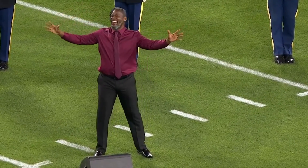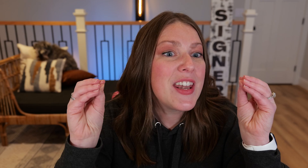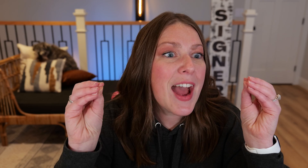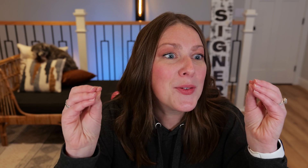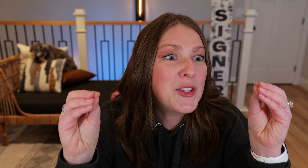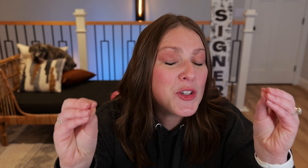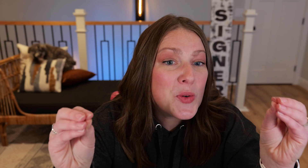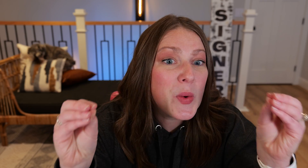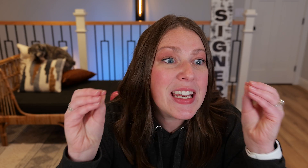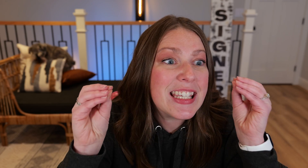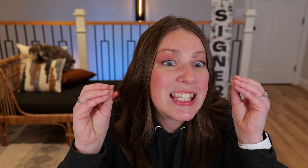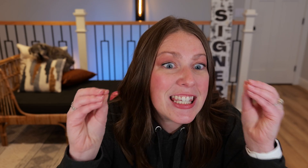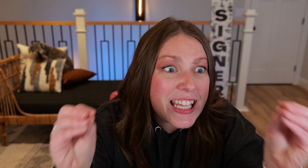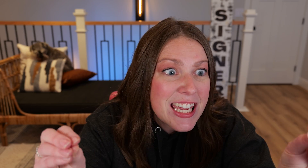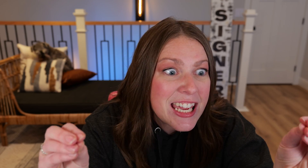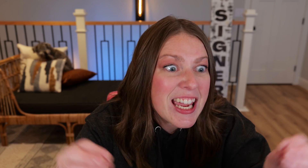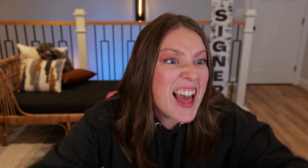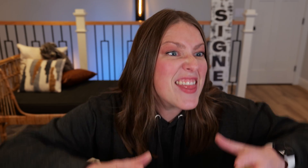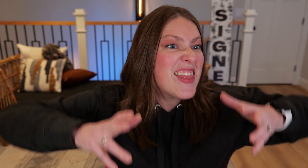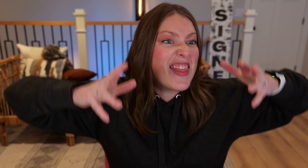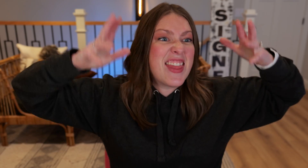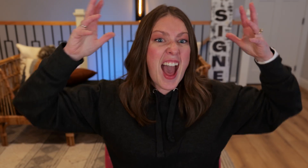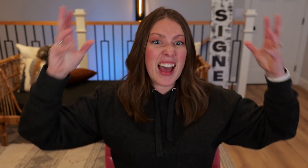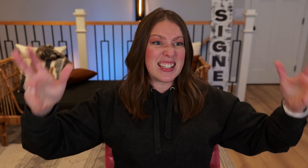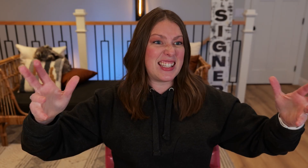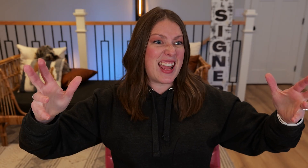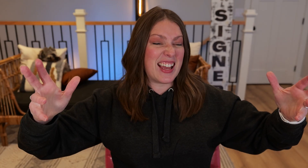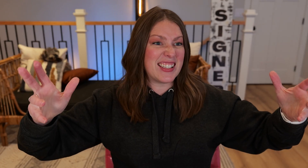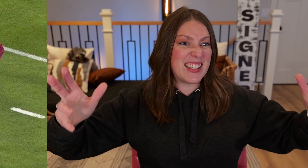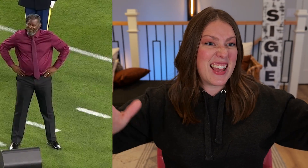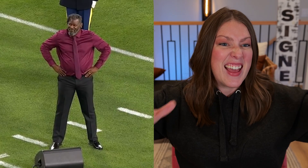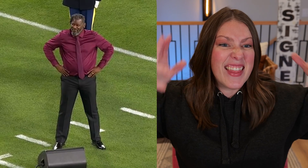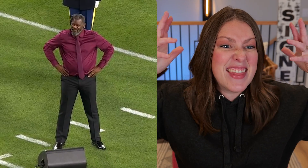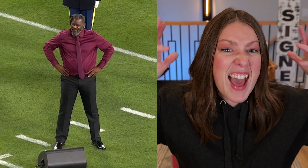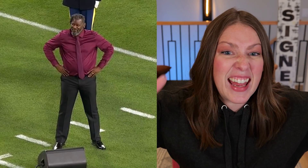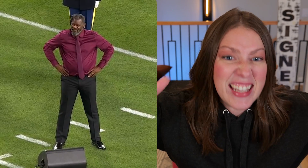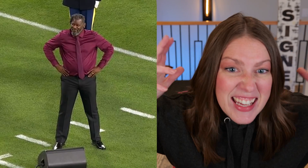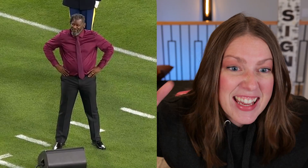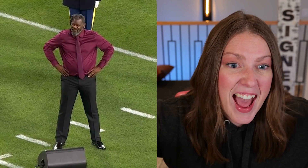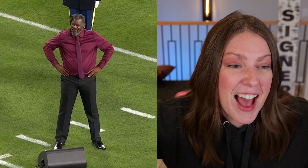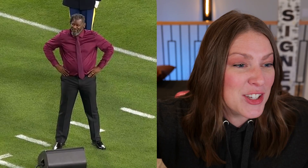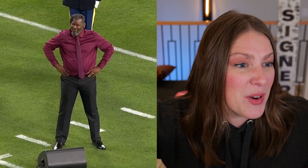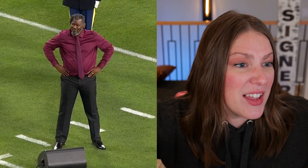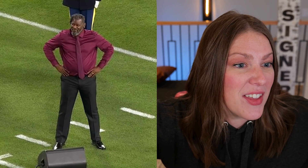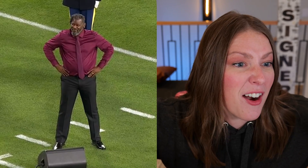Now, do we see that stance that he has right there?